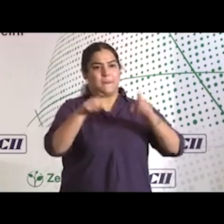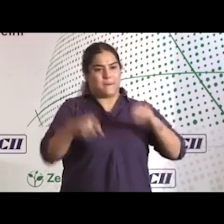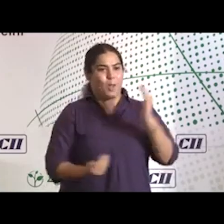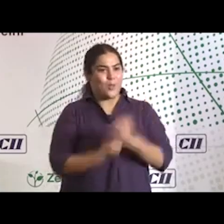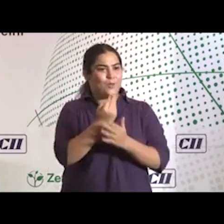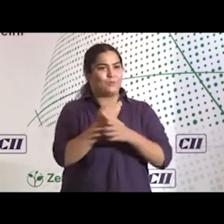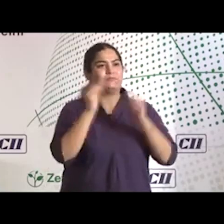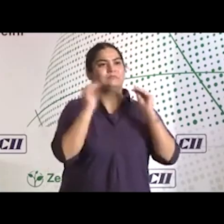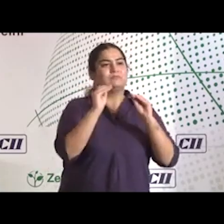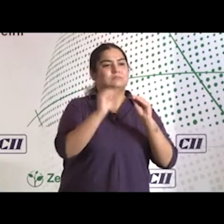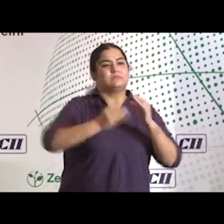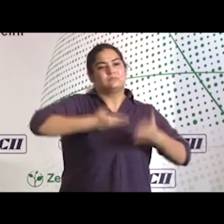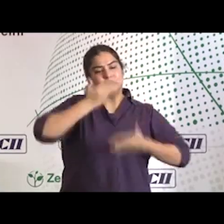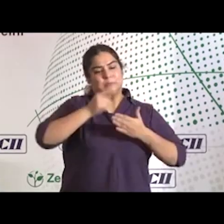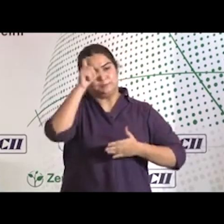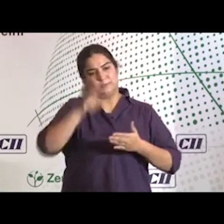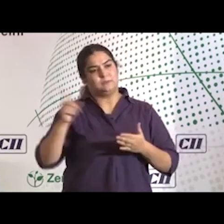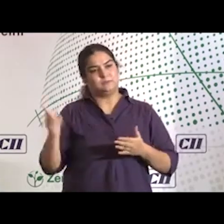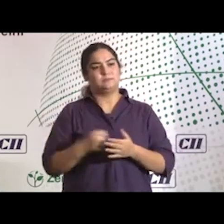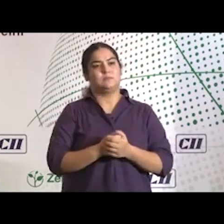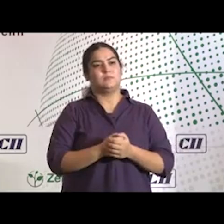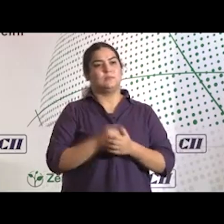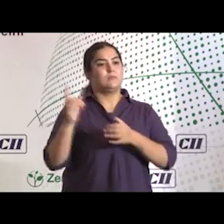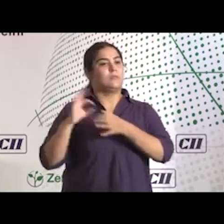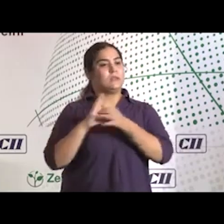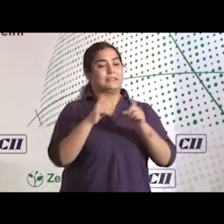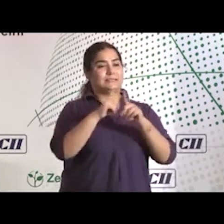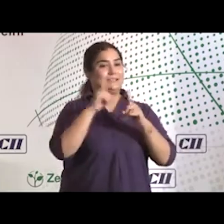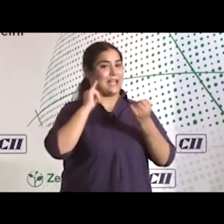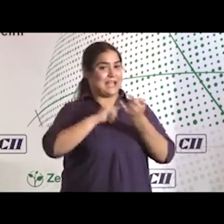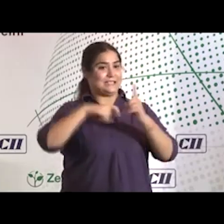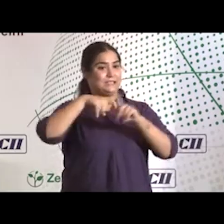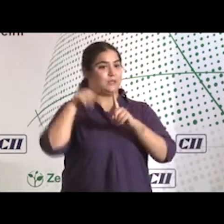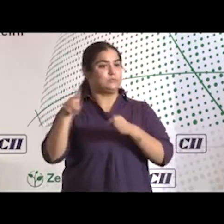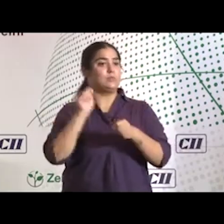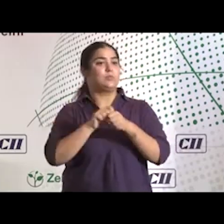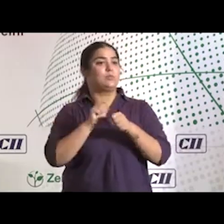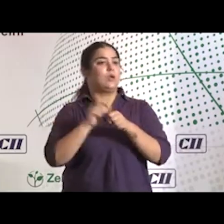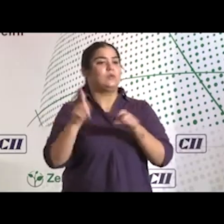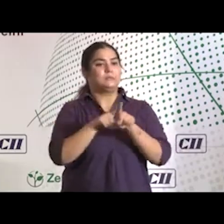So this works with young innovators